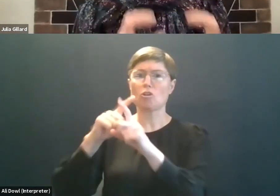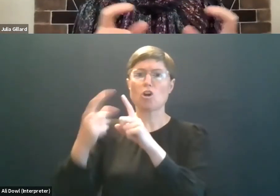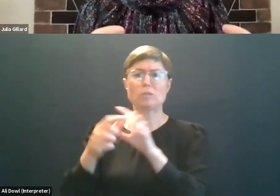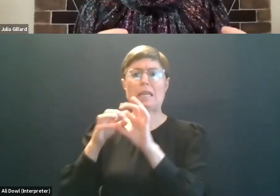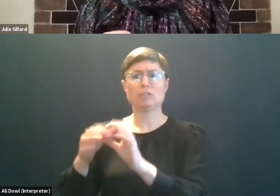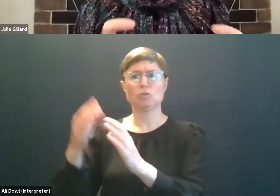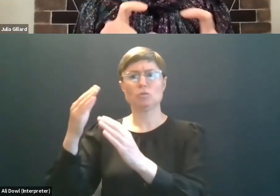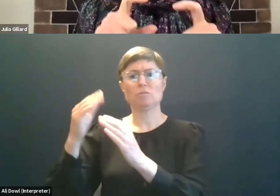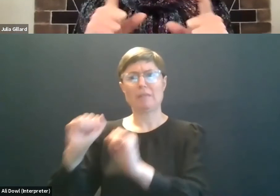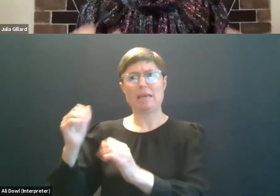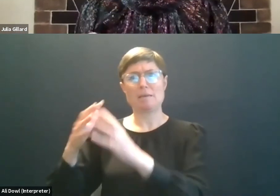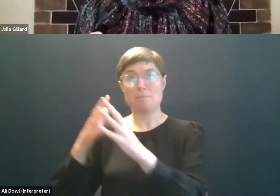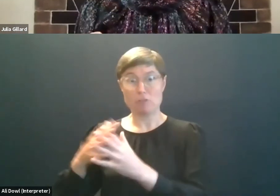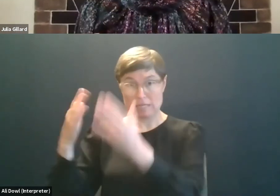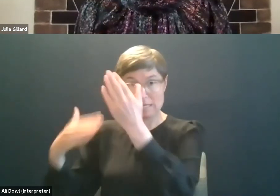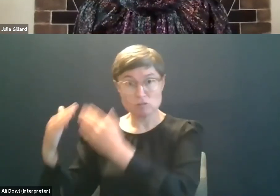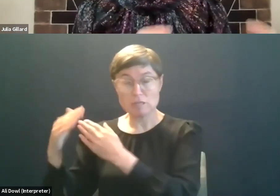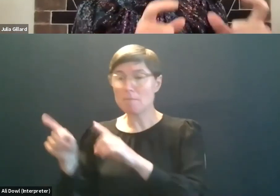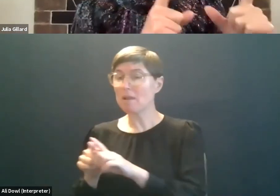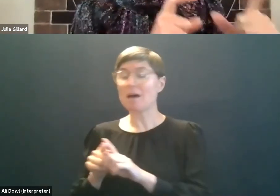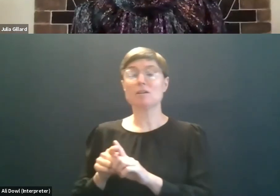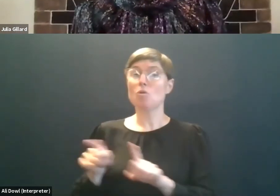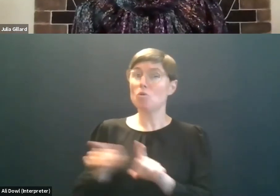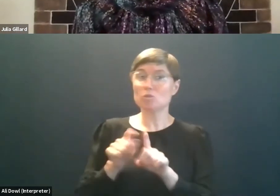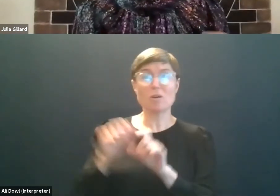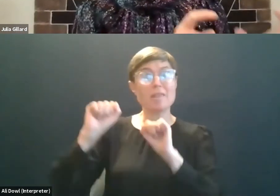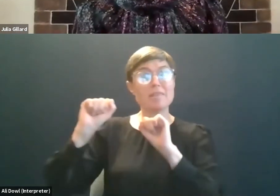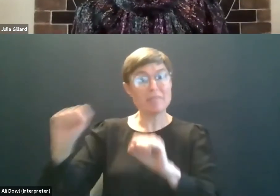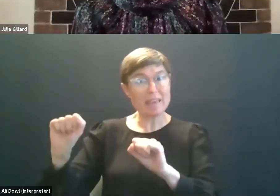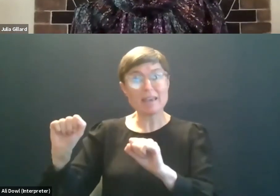but it's also because with their voluntary voting system, highly-motivated minorities